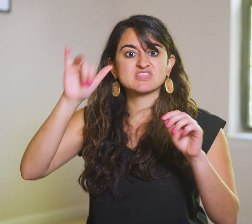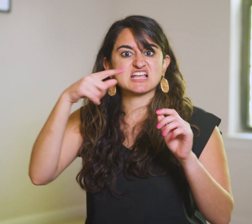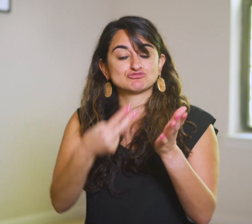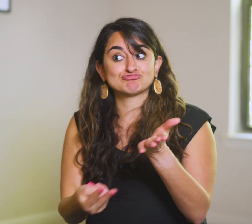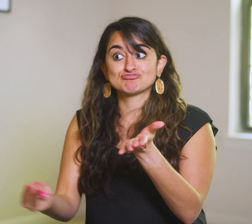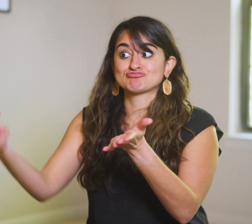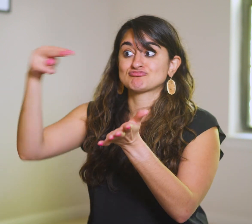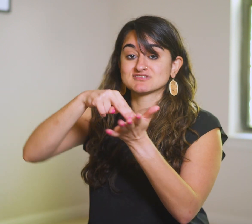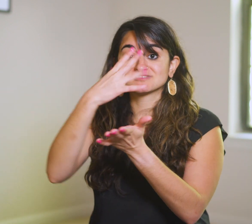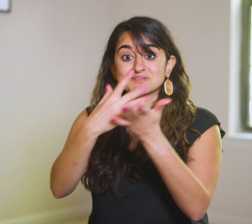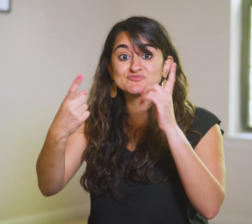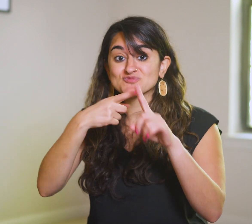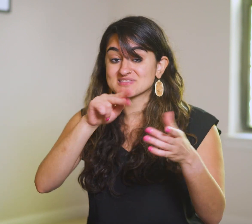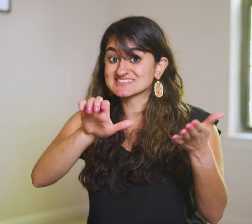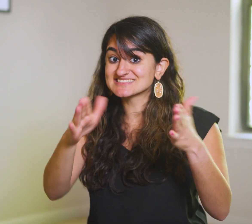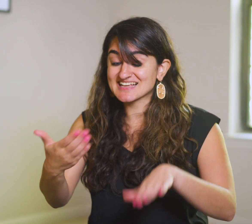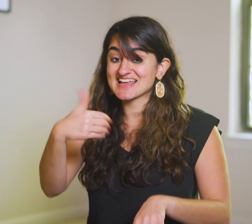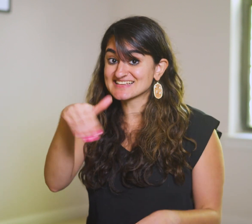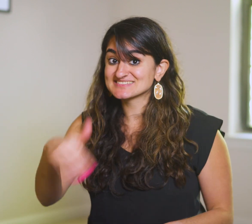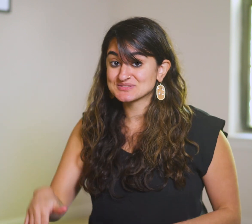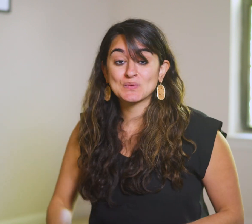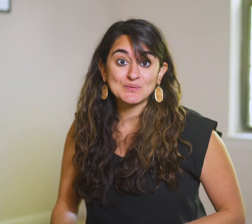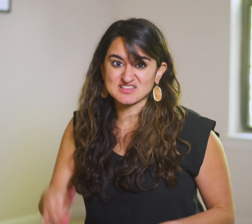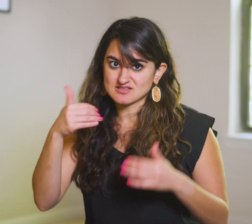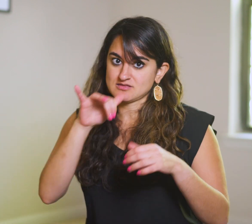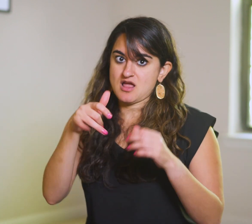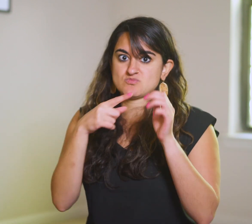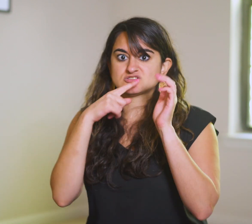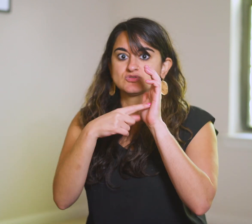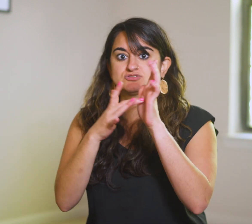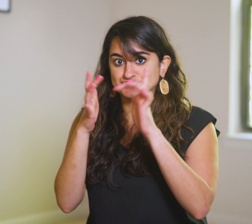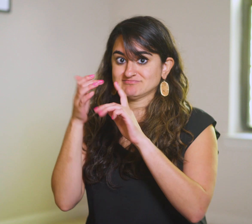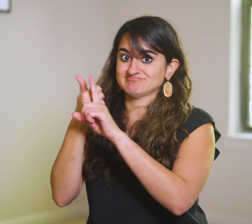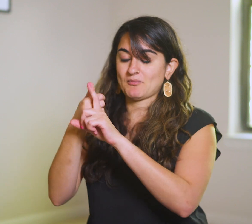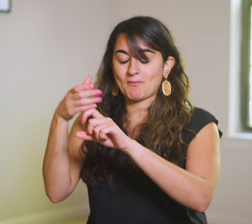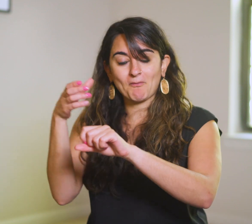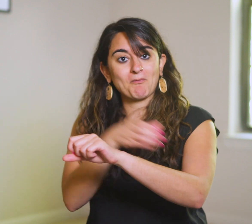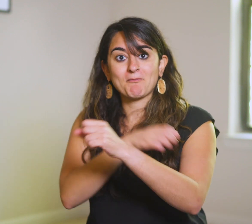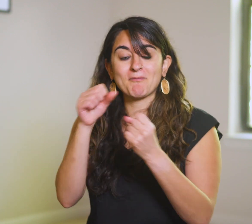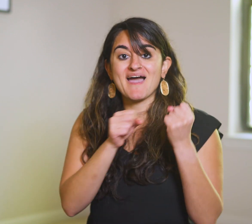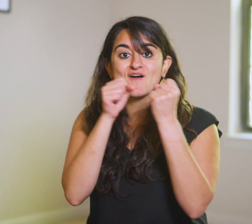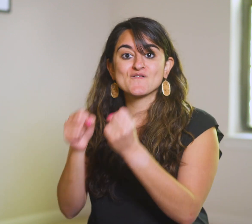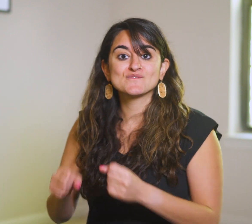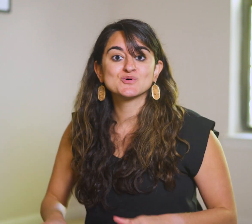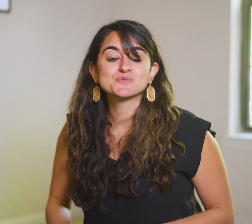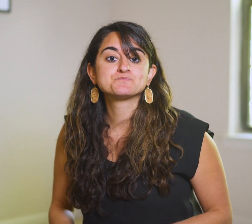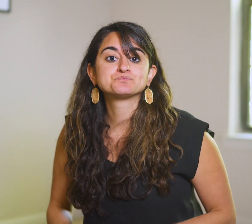that He raises someone from the dead.